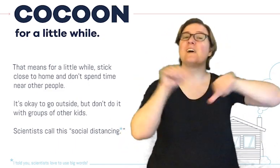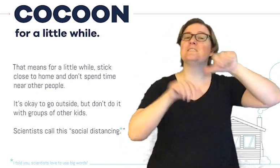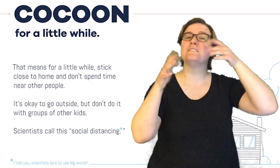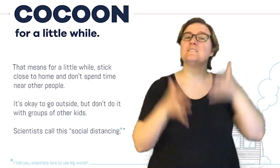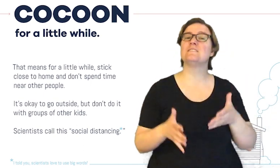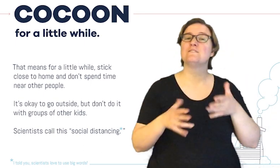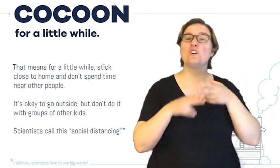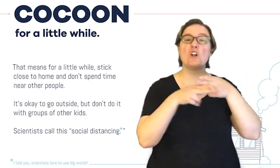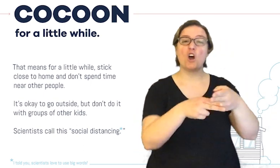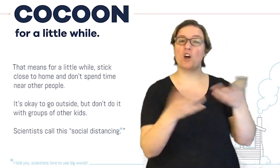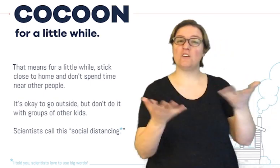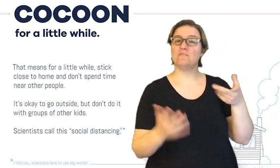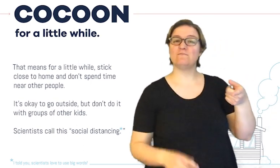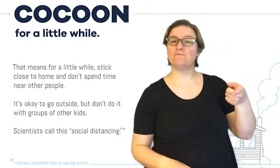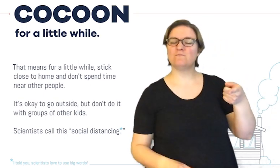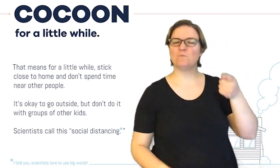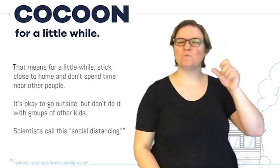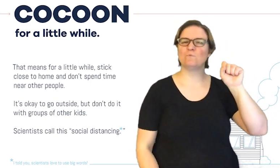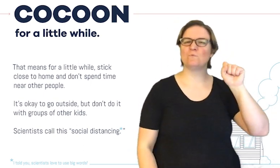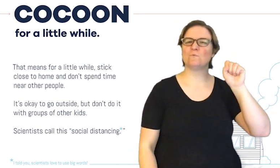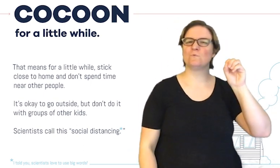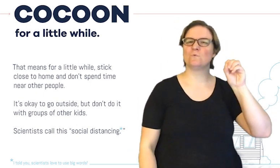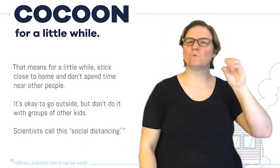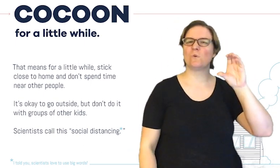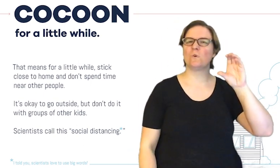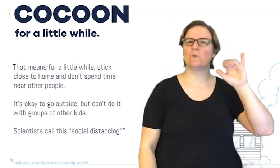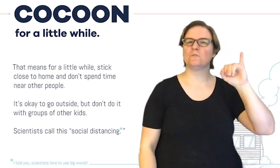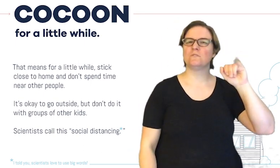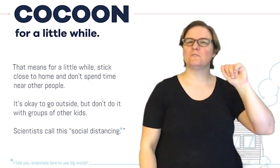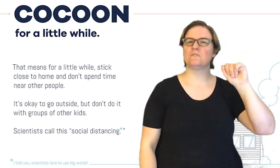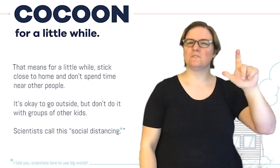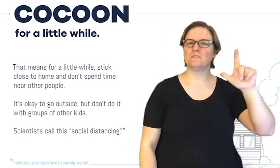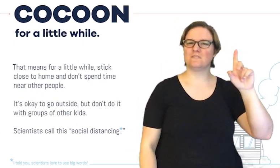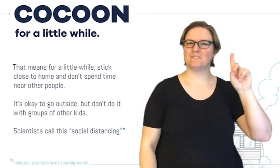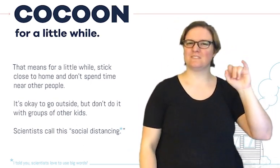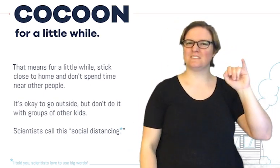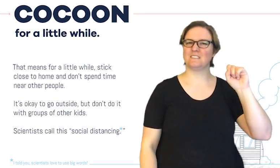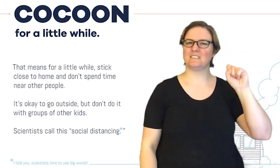Scientists call this "social distancing."